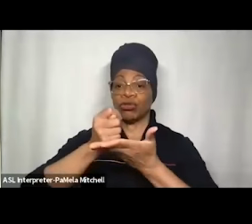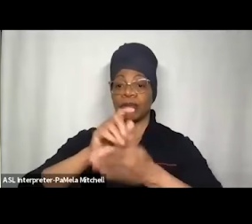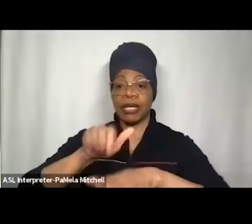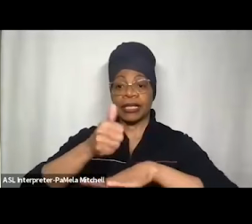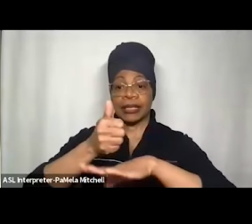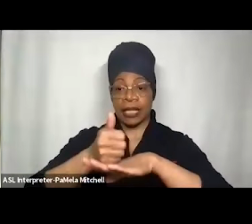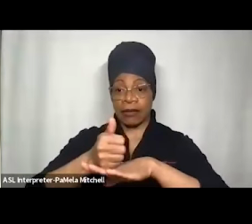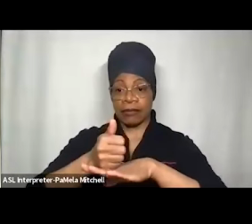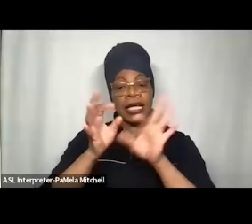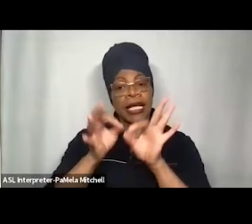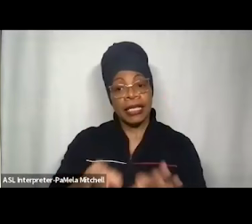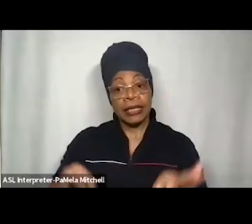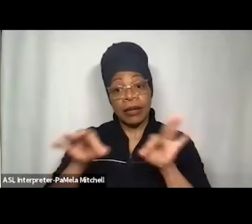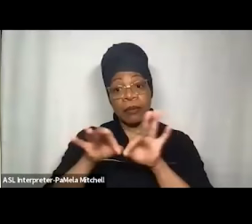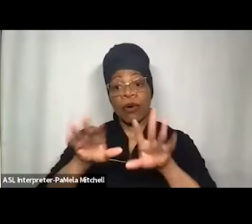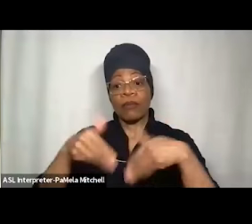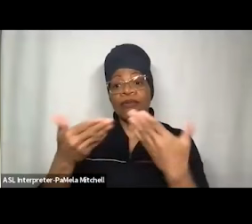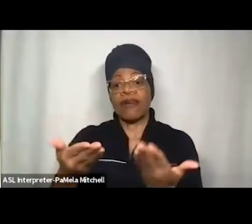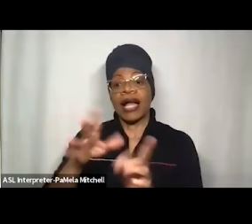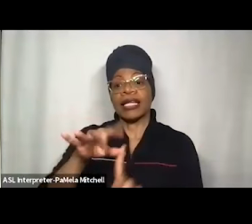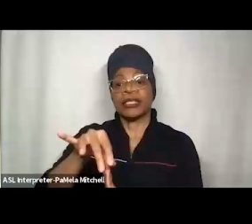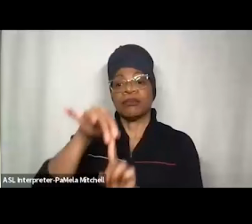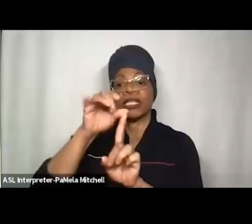providing specialized staff who conduct intakes